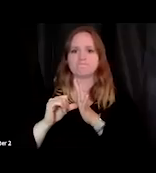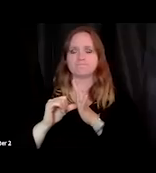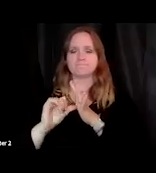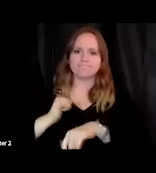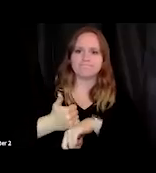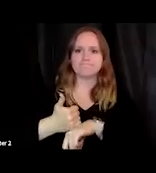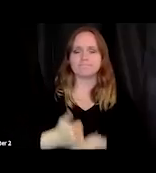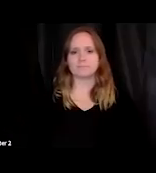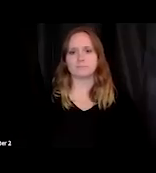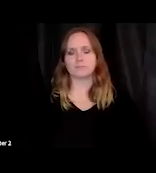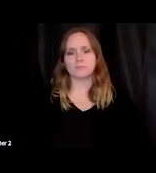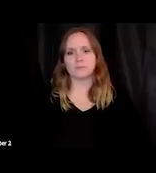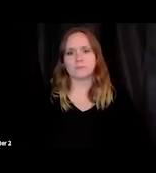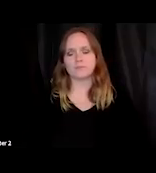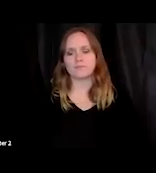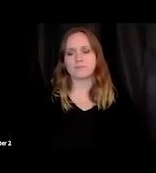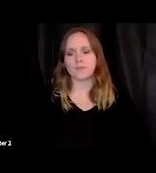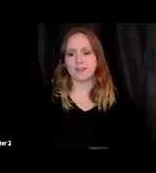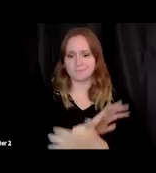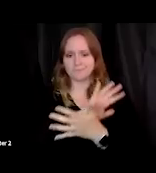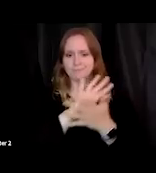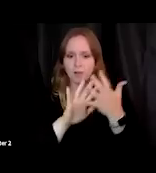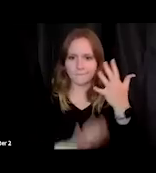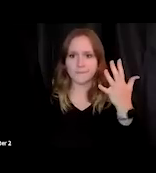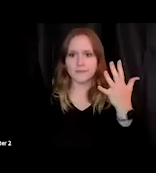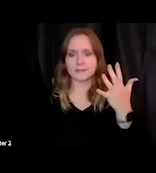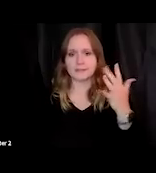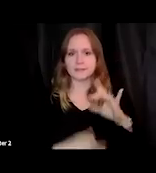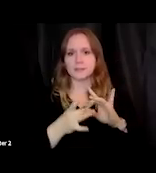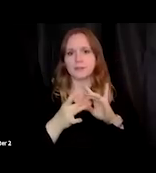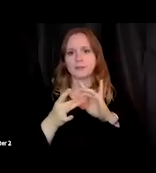And all of these elements contribute to what we see